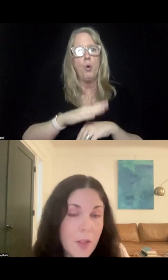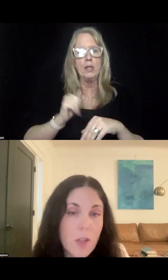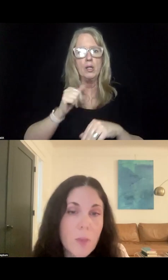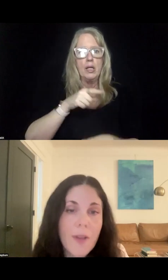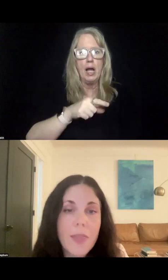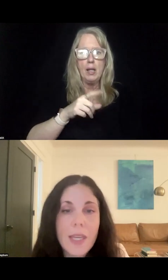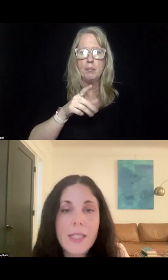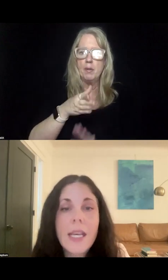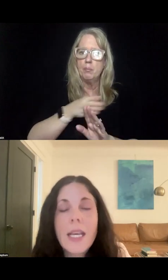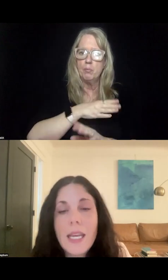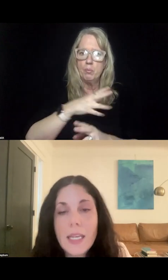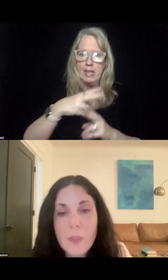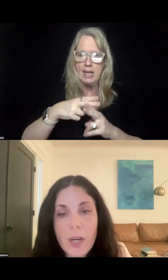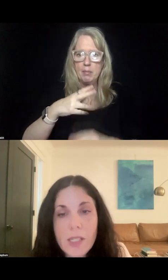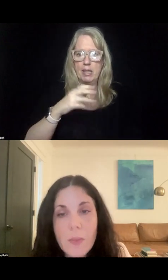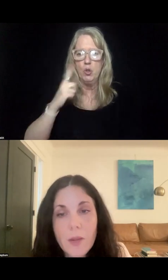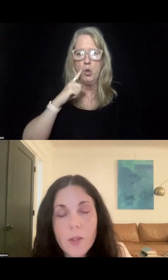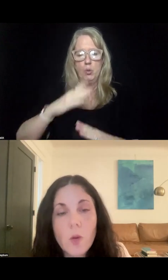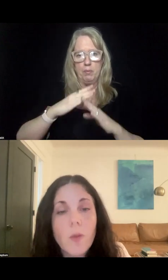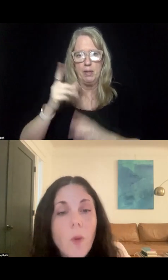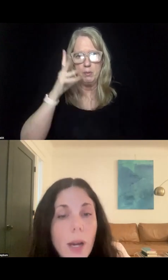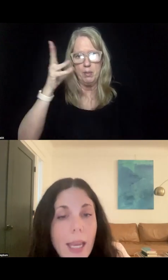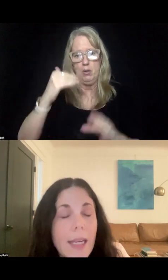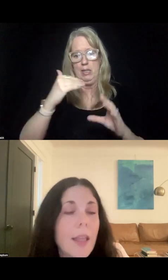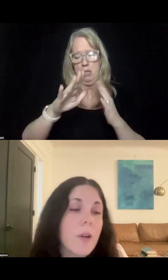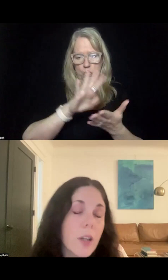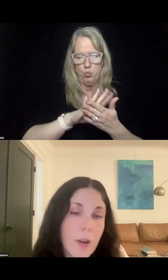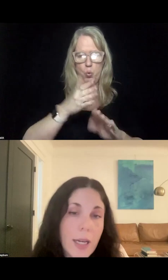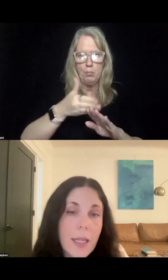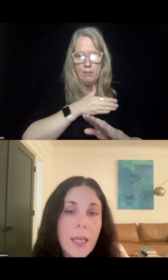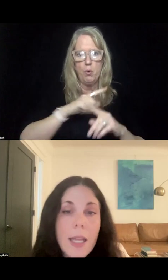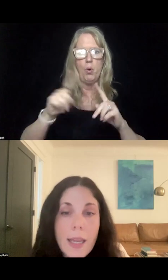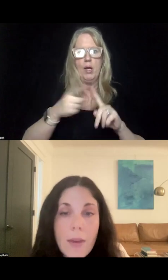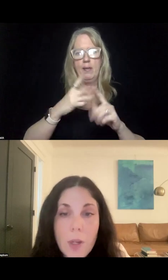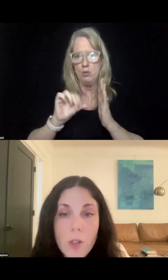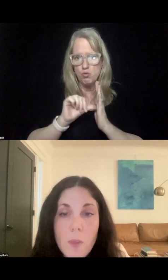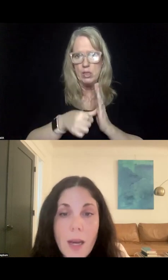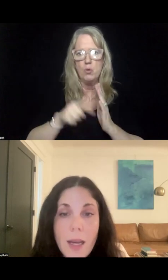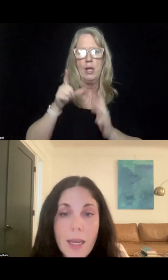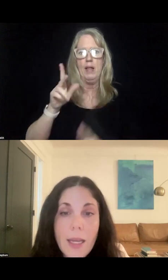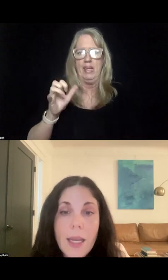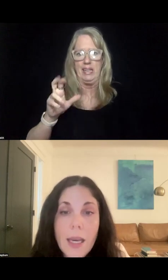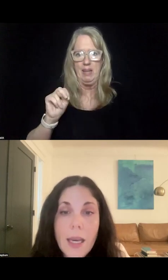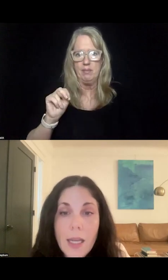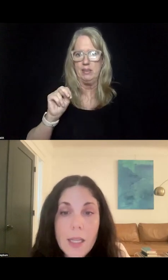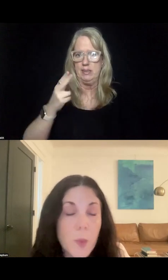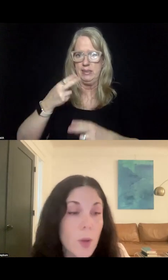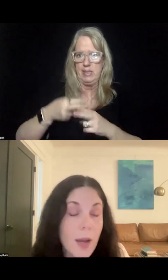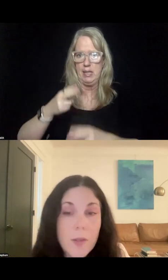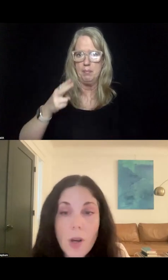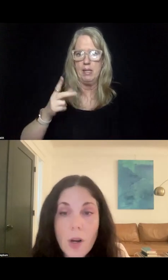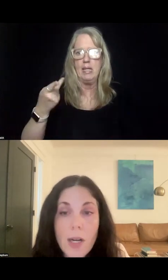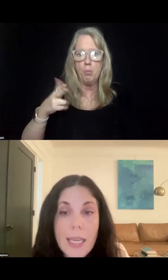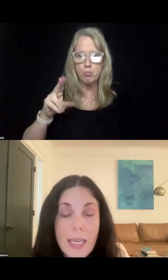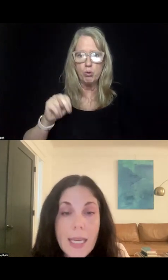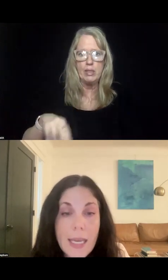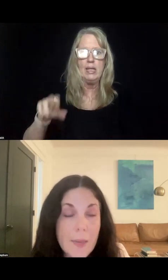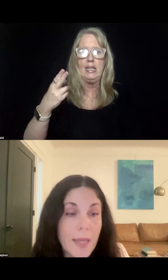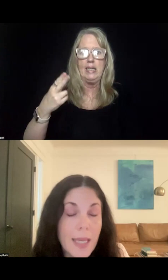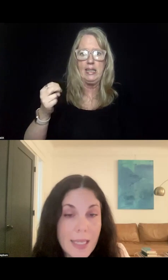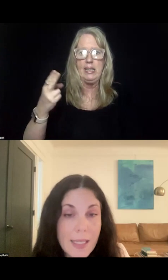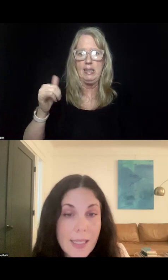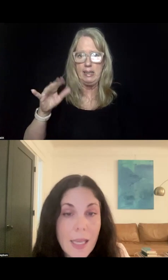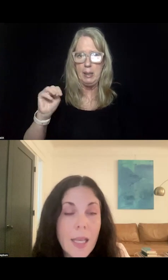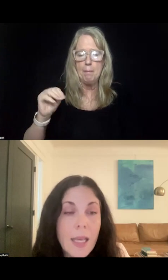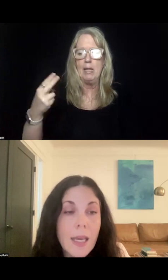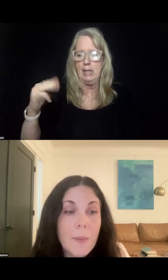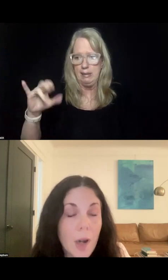SO HIS PARENTS SAID HIS PRONOUNS ARE HE, HIM, HIS AND ON THE